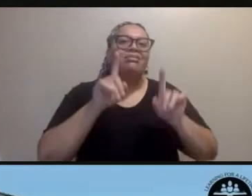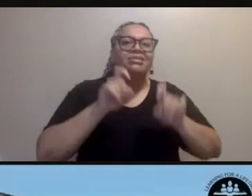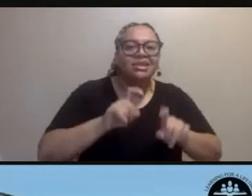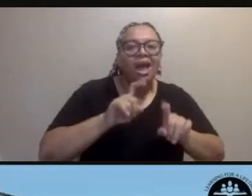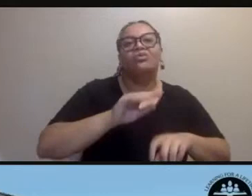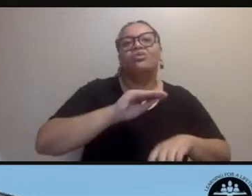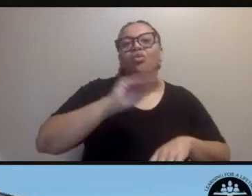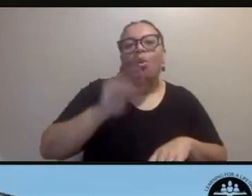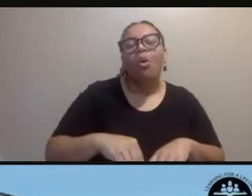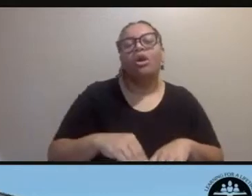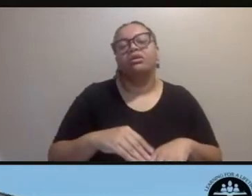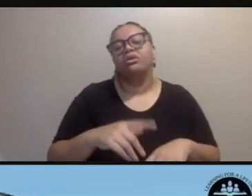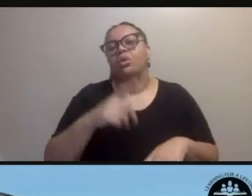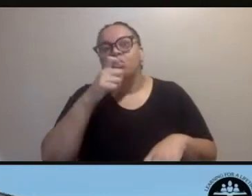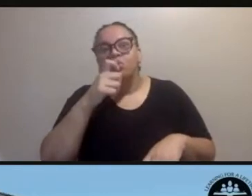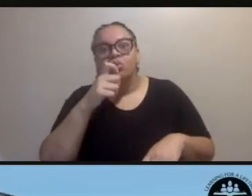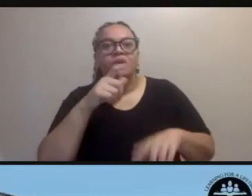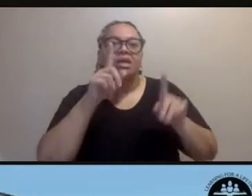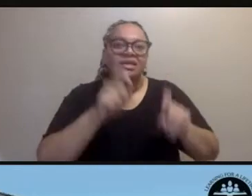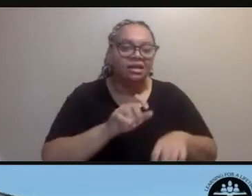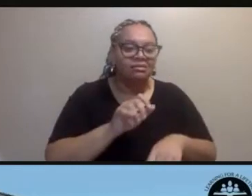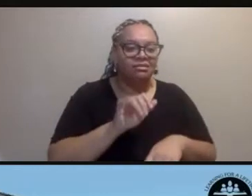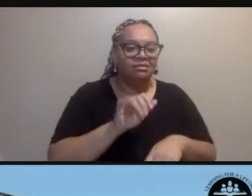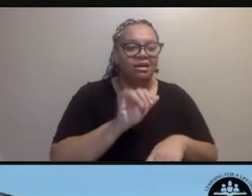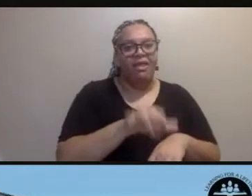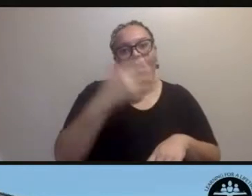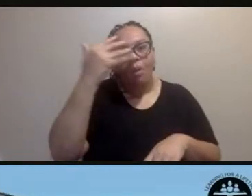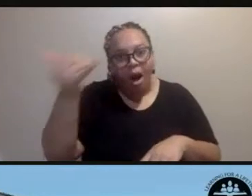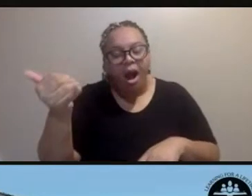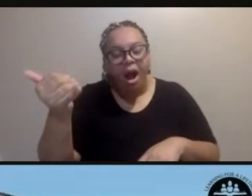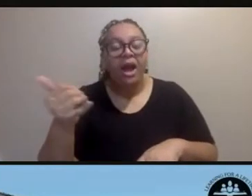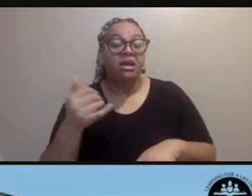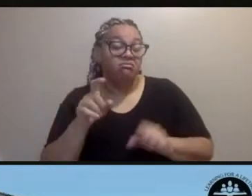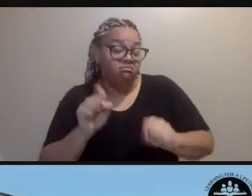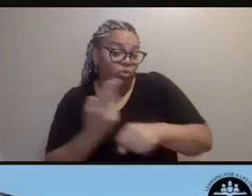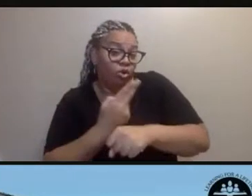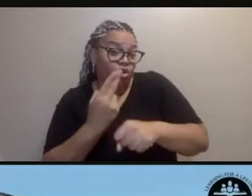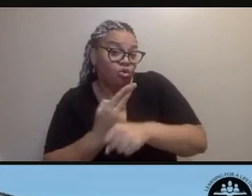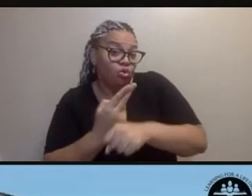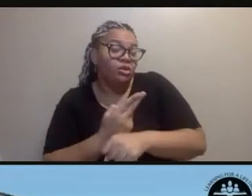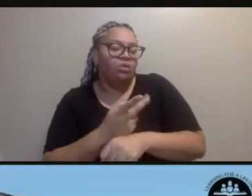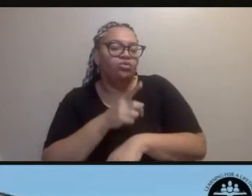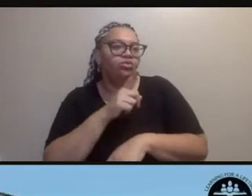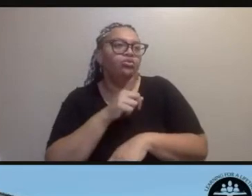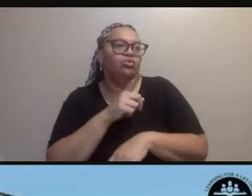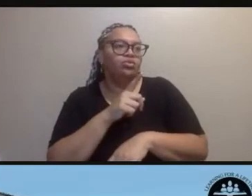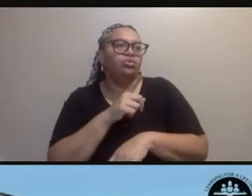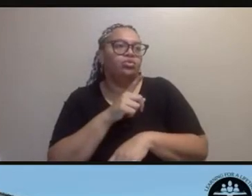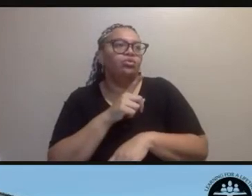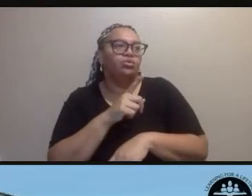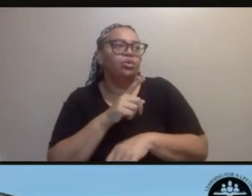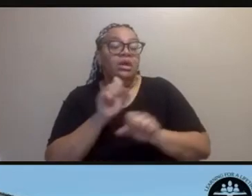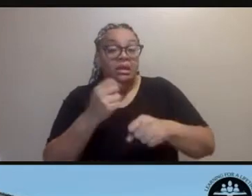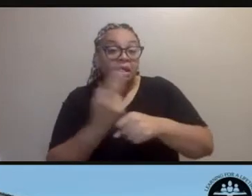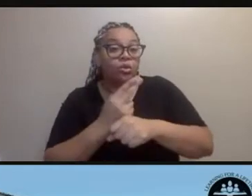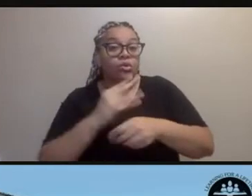AND I THINK THAT'S WHERE NUMBERS ARE REALLY IMPORTANT. IS IT A GOOD IDEA AS FAR AS